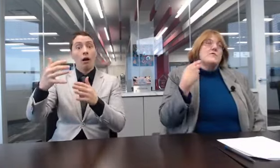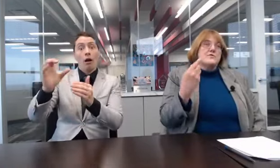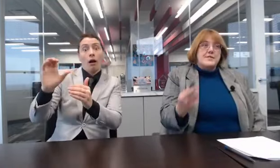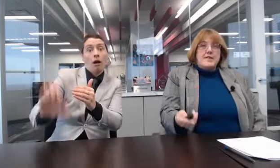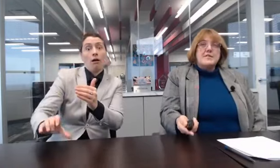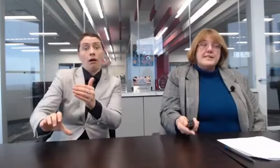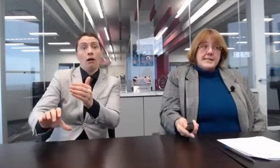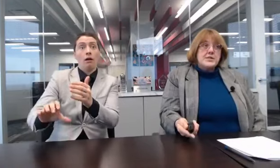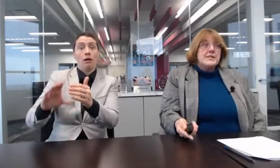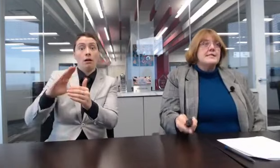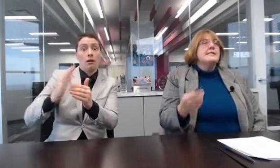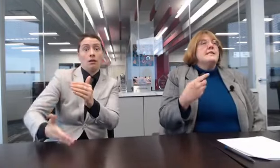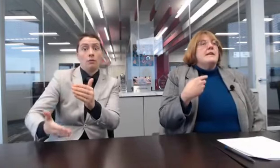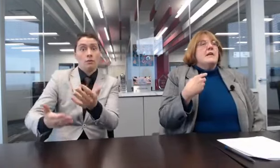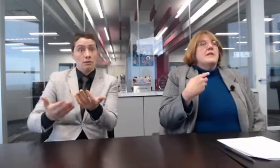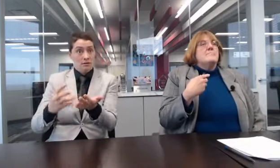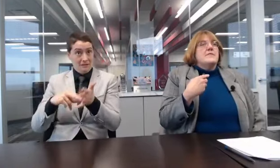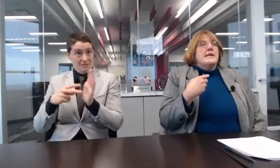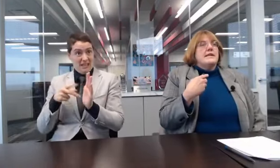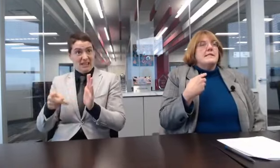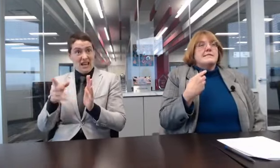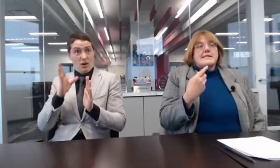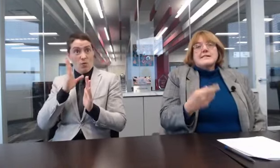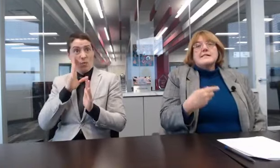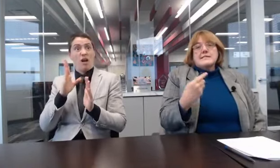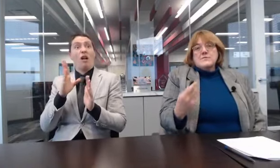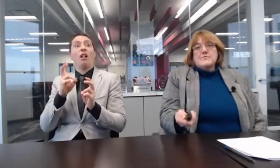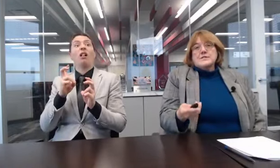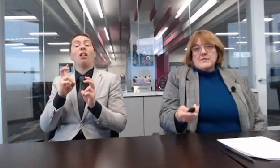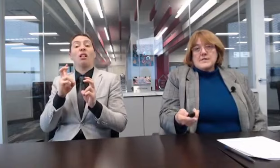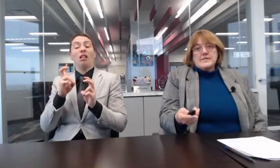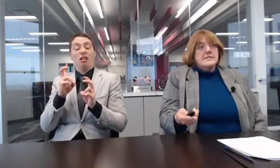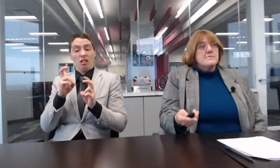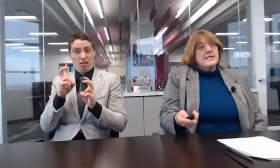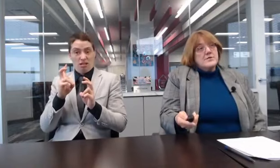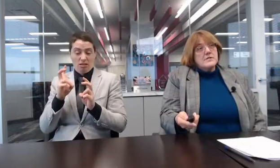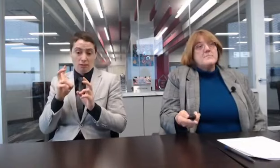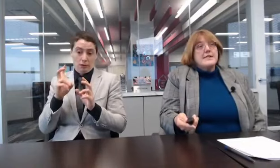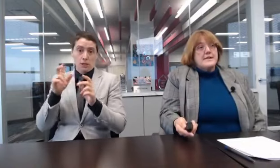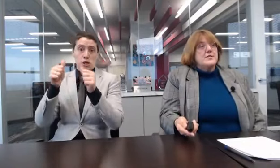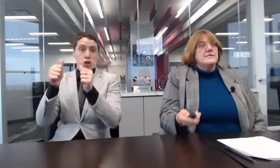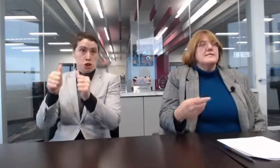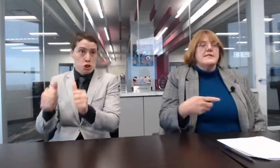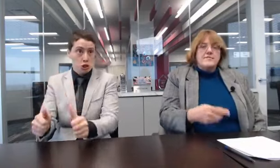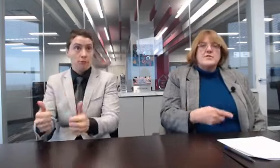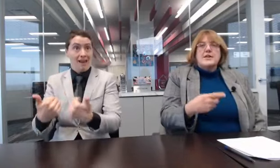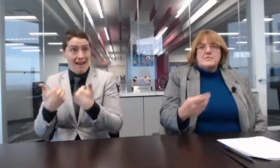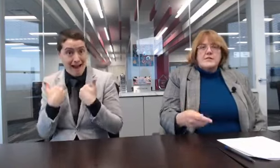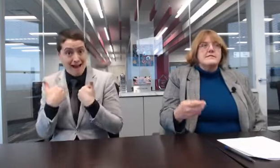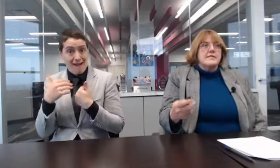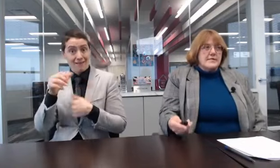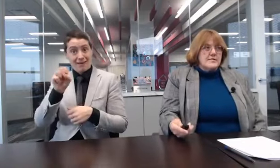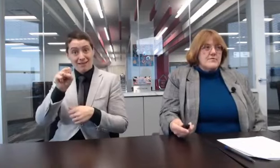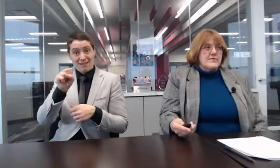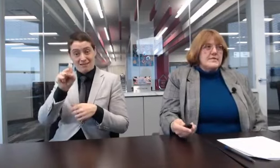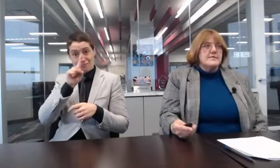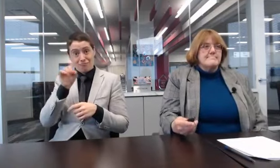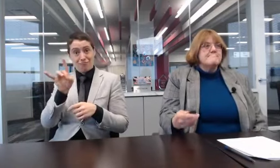or do they have a condition that is likely to result in substantial limitations if the child doesn't get services?